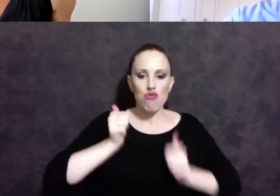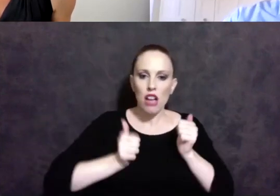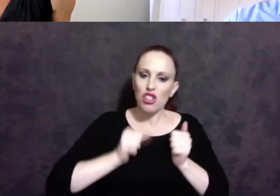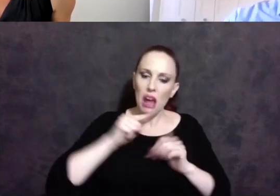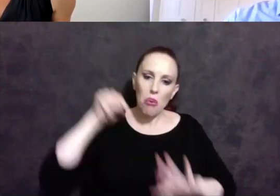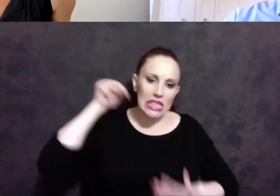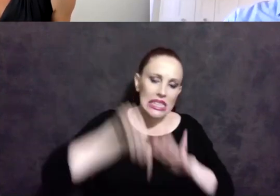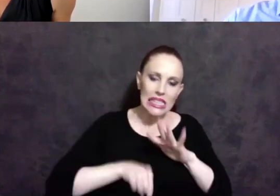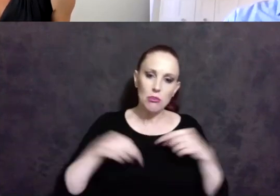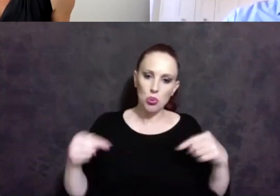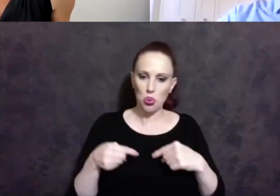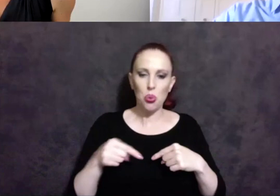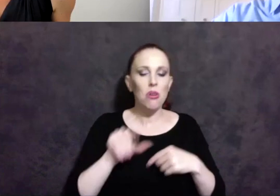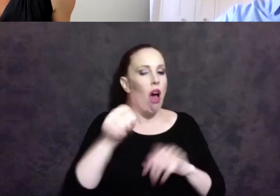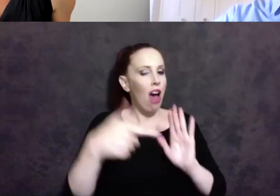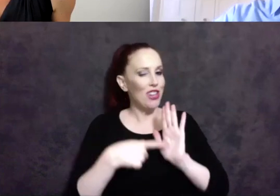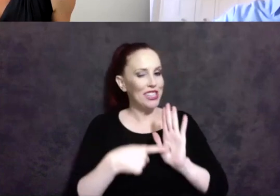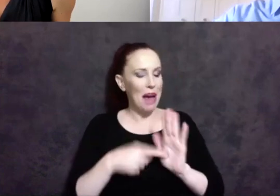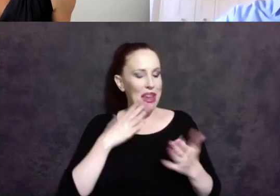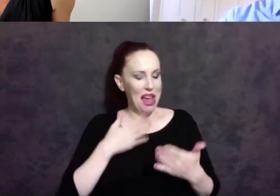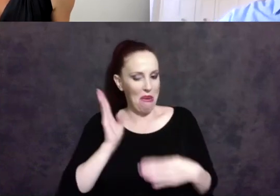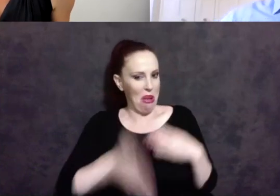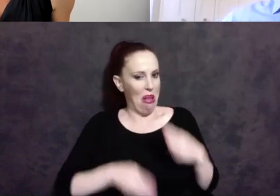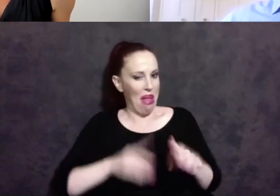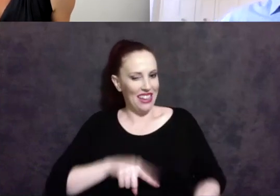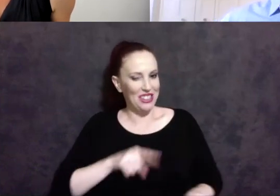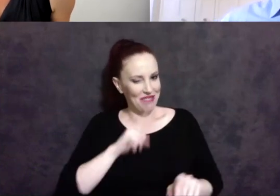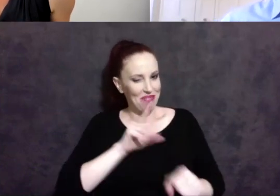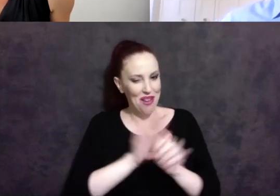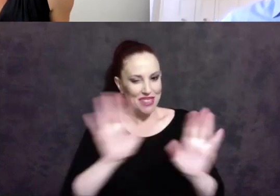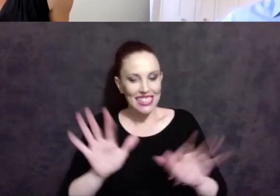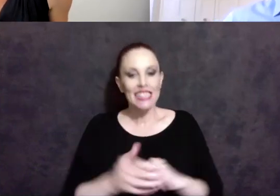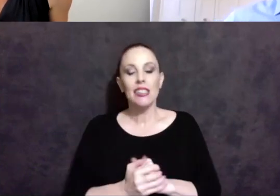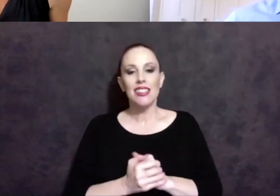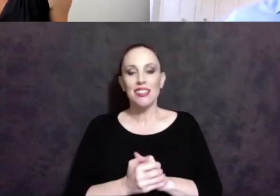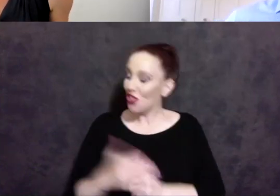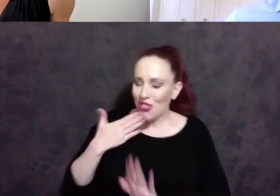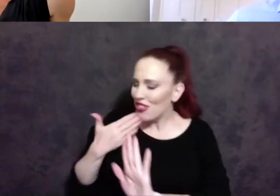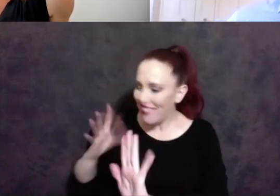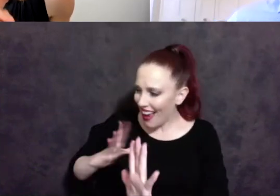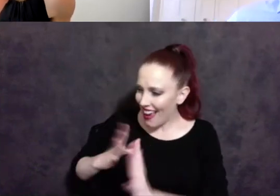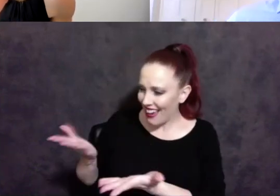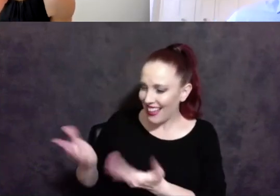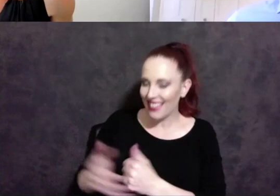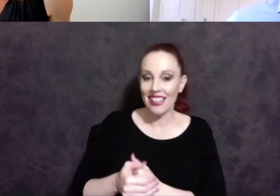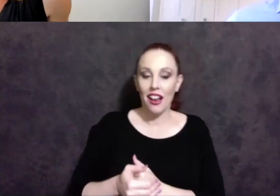and then I will be done answering your question, I promise, is not too long ago I was having